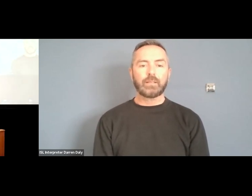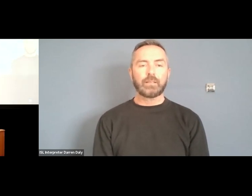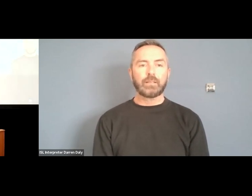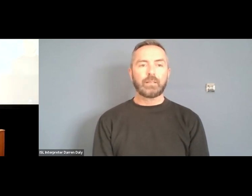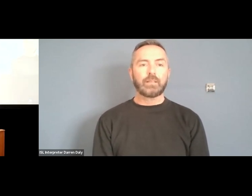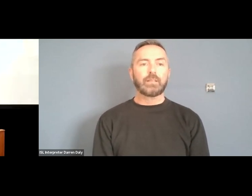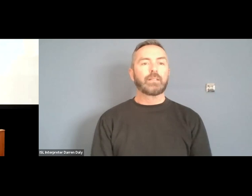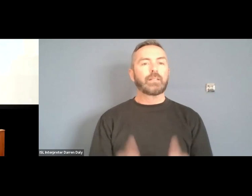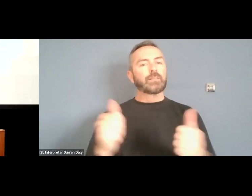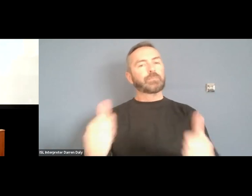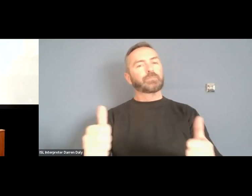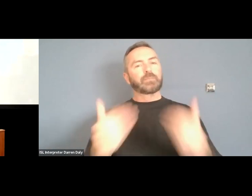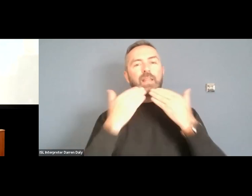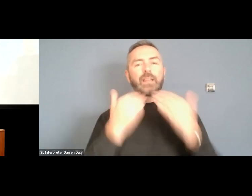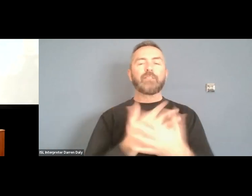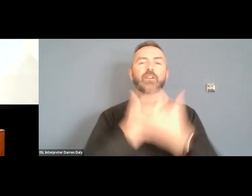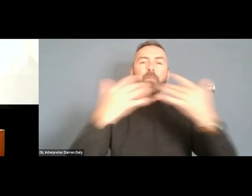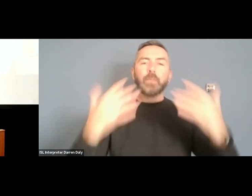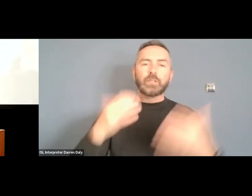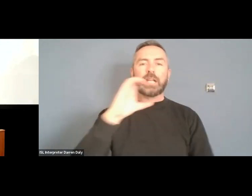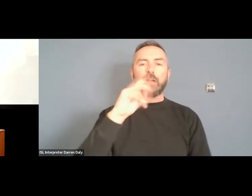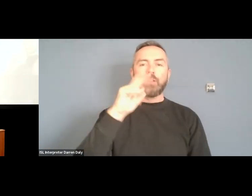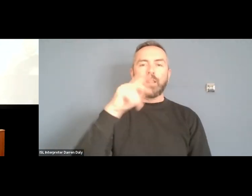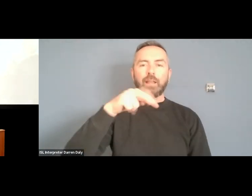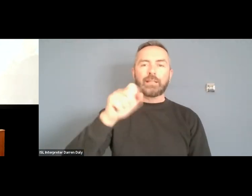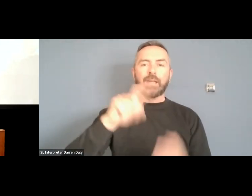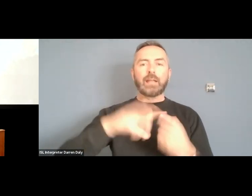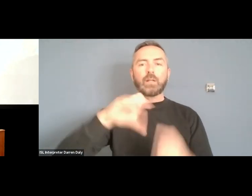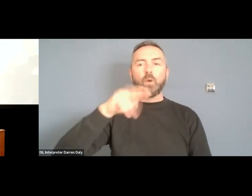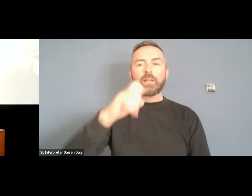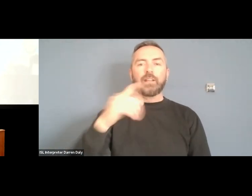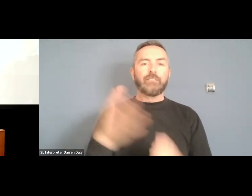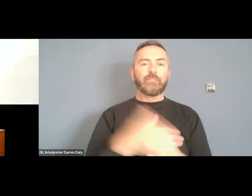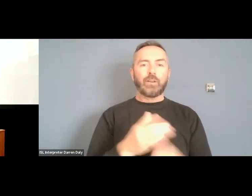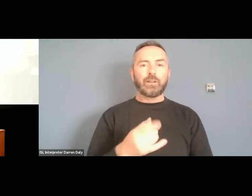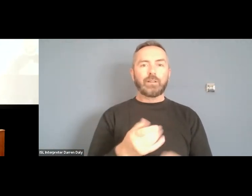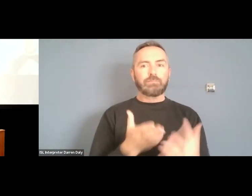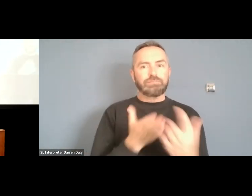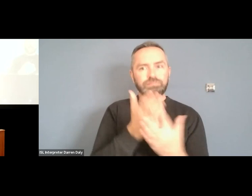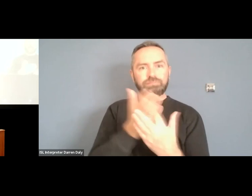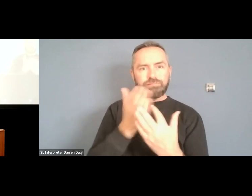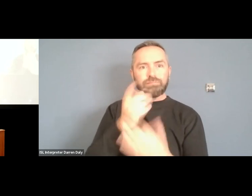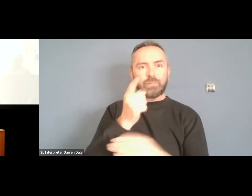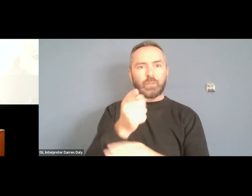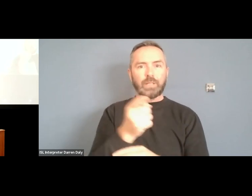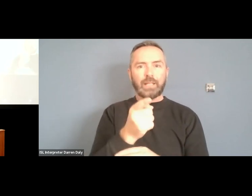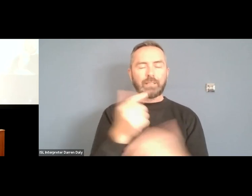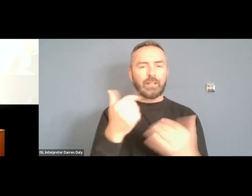Thank you very much Caroline and Chloe for taking us through that, I think you will all agree there is a lot of very interesting stuff there.